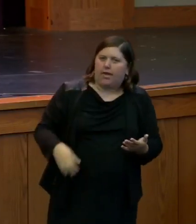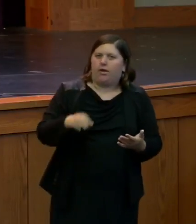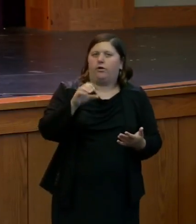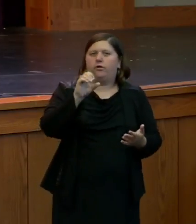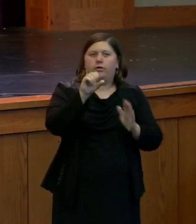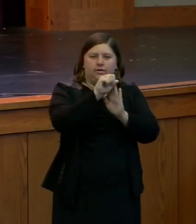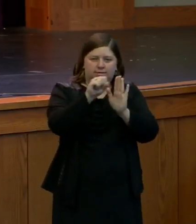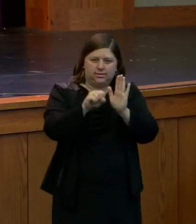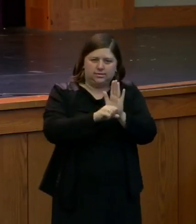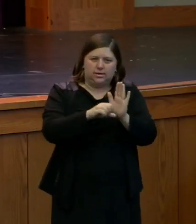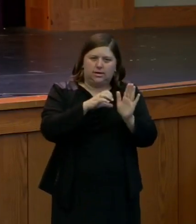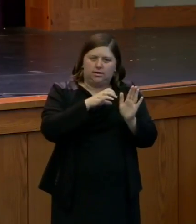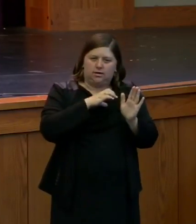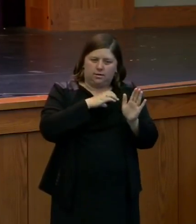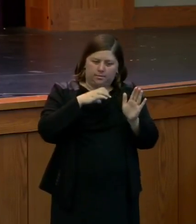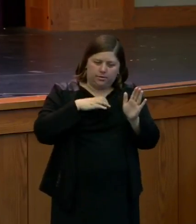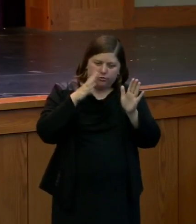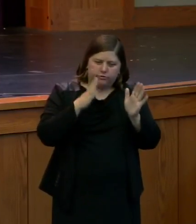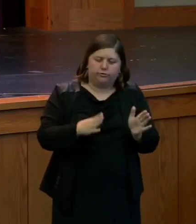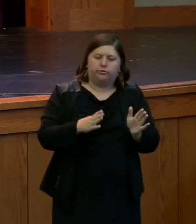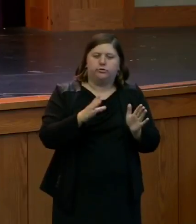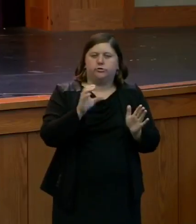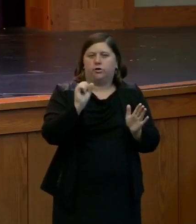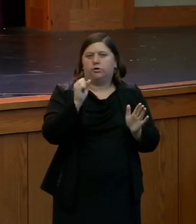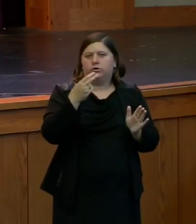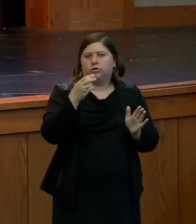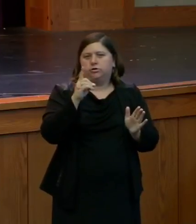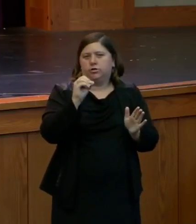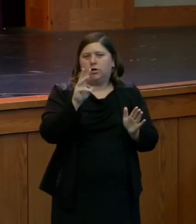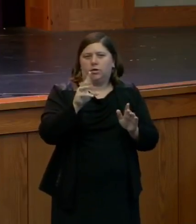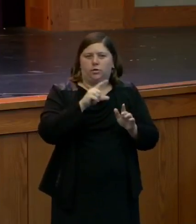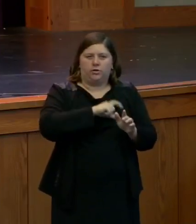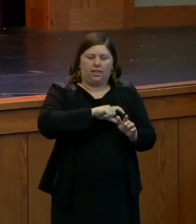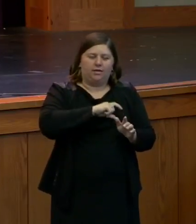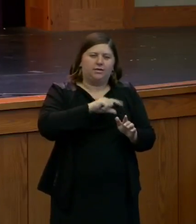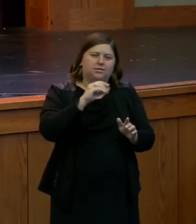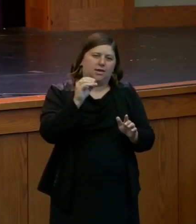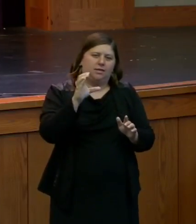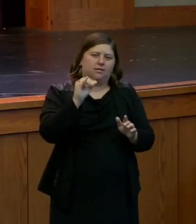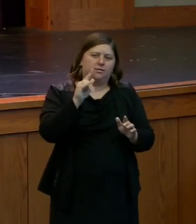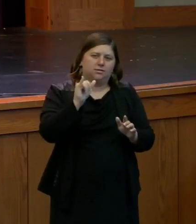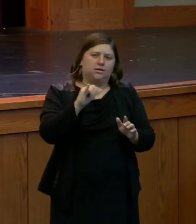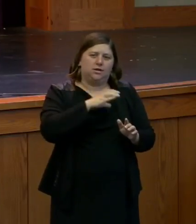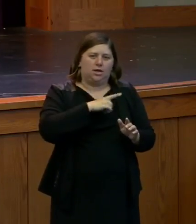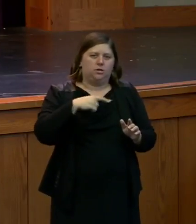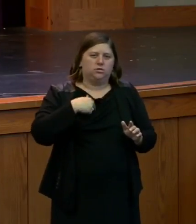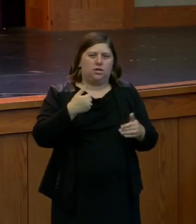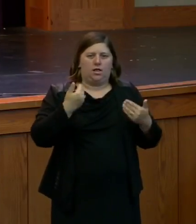DELEGATES AND THE CITY COUNCIL. I AM DEBBIE SHORE AND I'M A RESIDENT OF WARD 3 AND AN